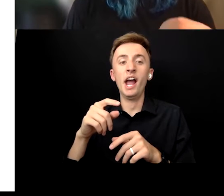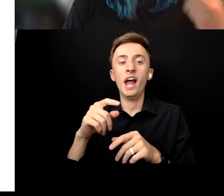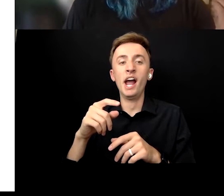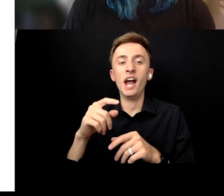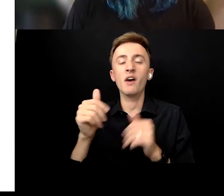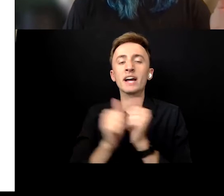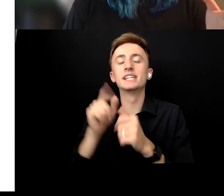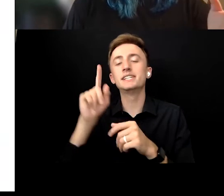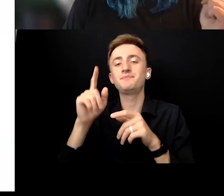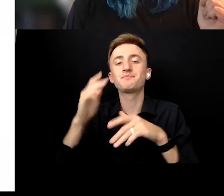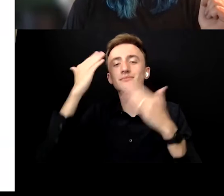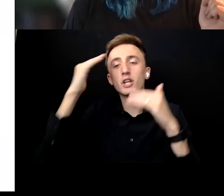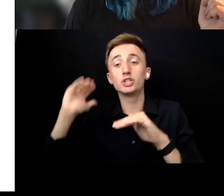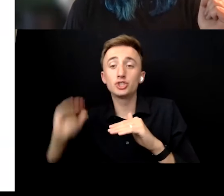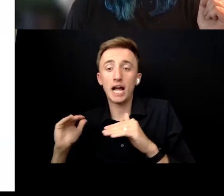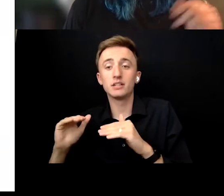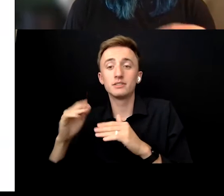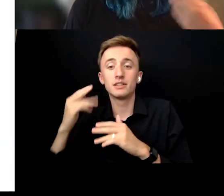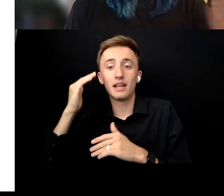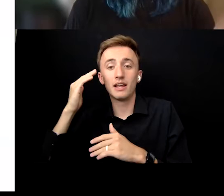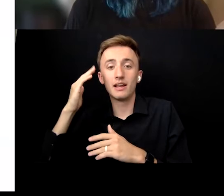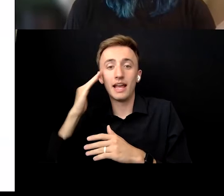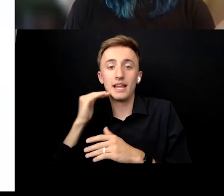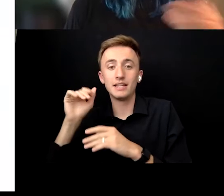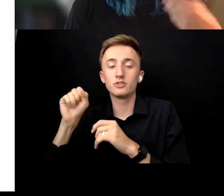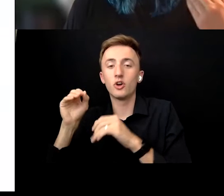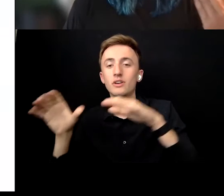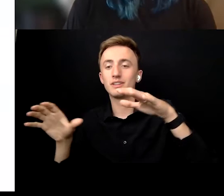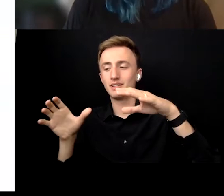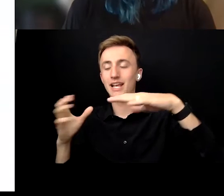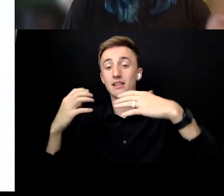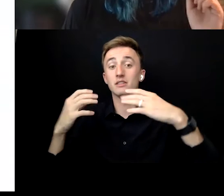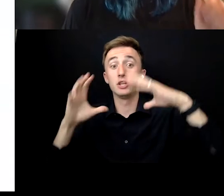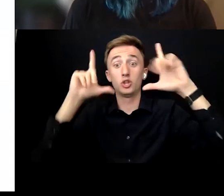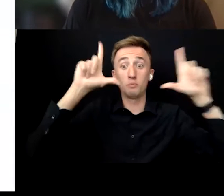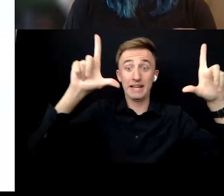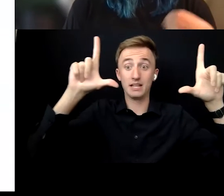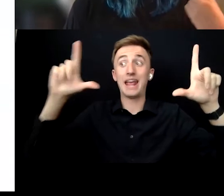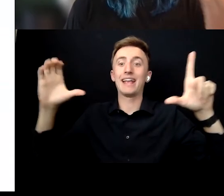the sections within an idea of section heading. Yes, we are associating it with an existing ID